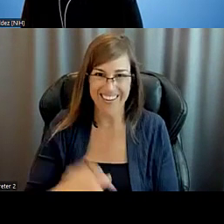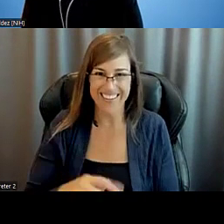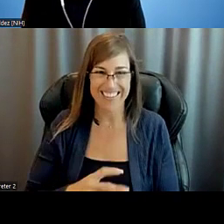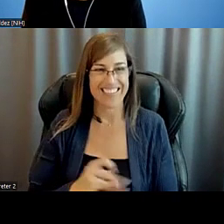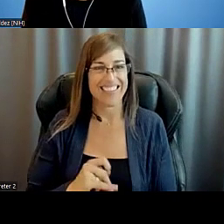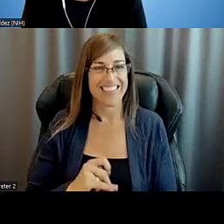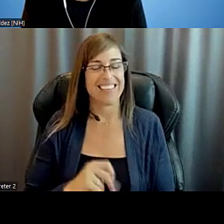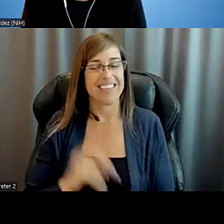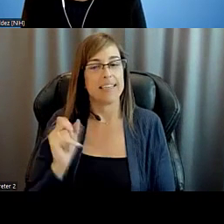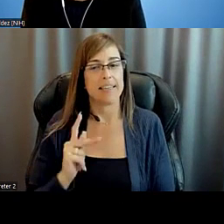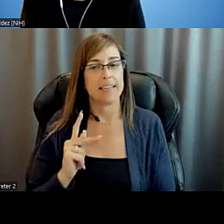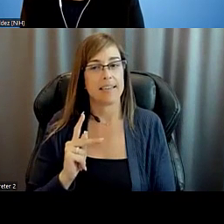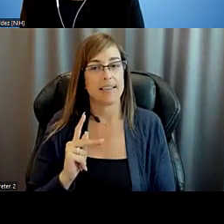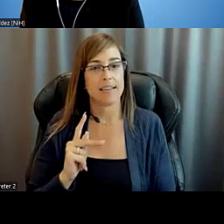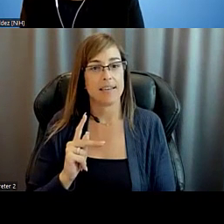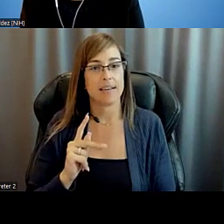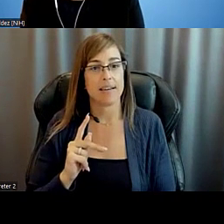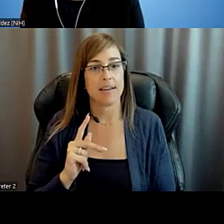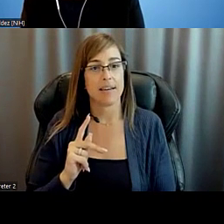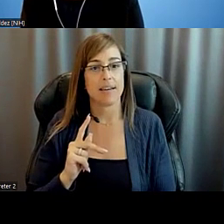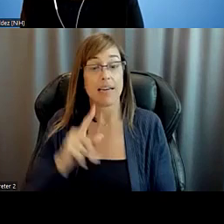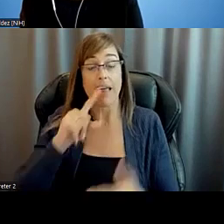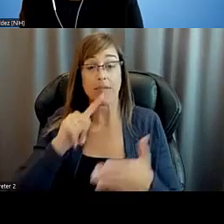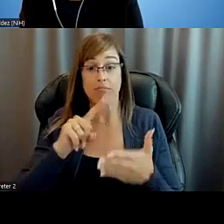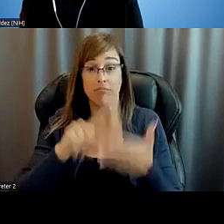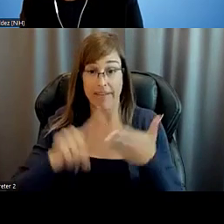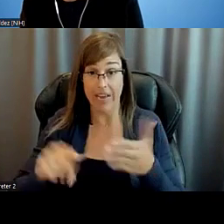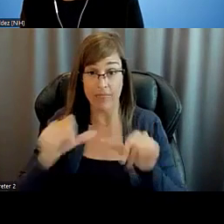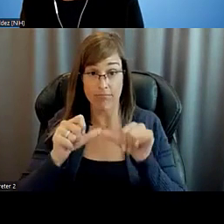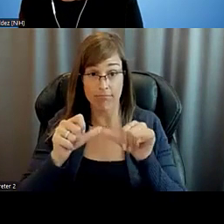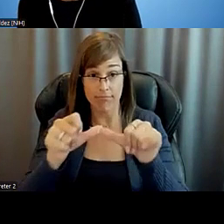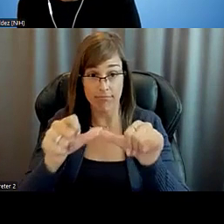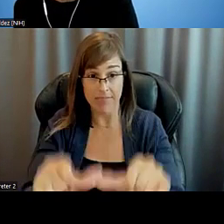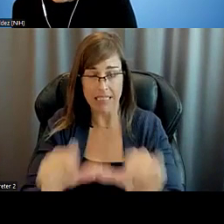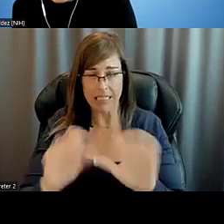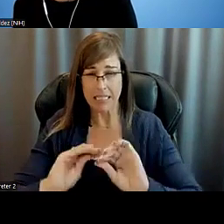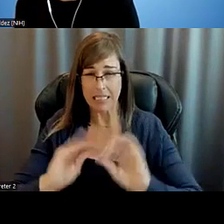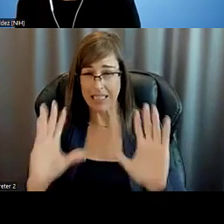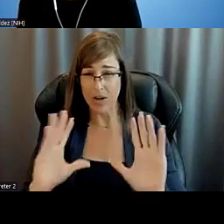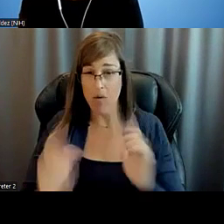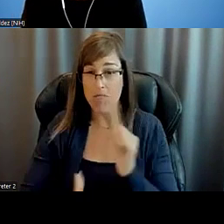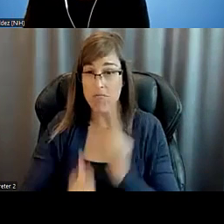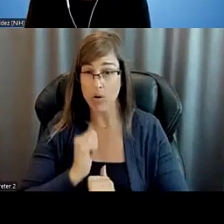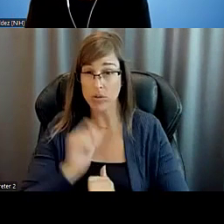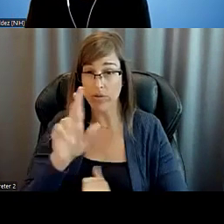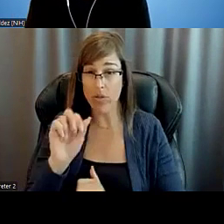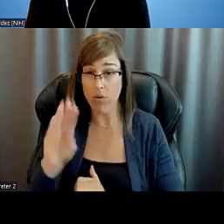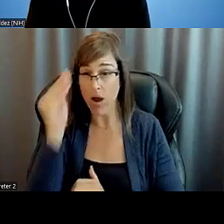Okay. As the investigation proceeds, it becomes clear that the majority of the raw data for the figures in question are missing.